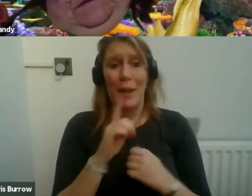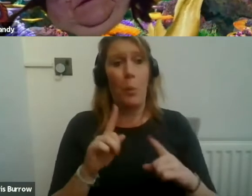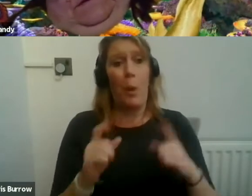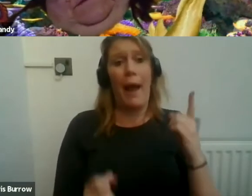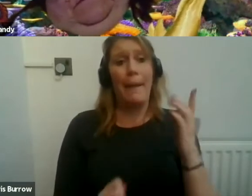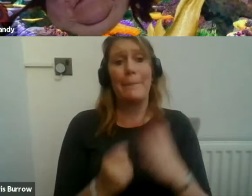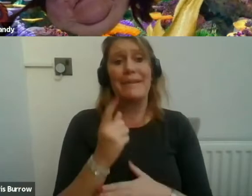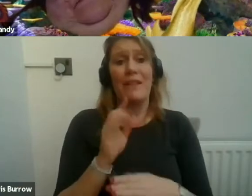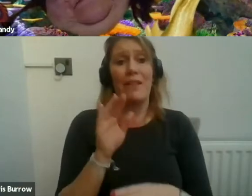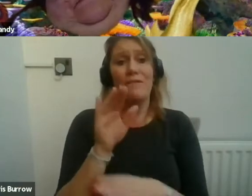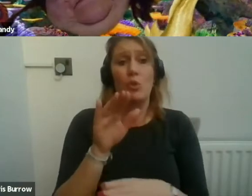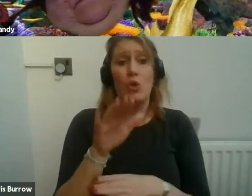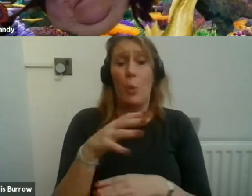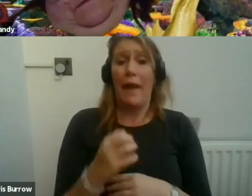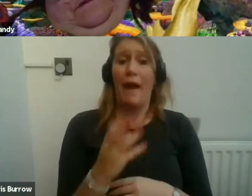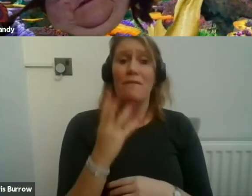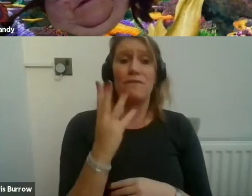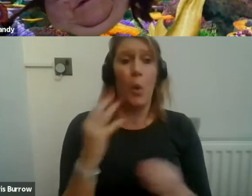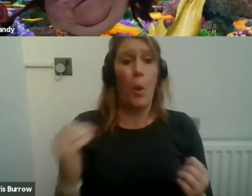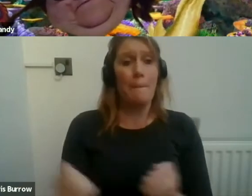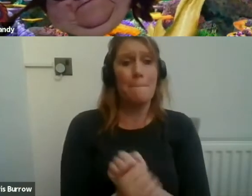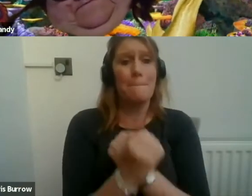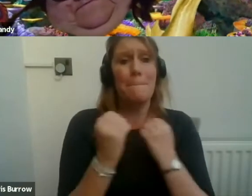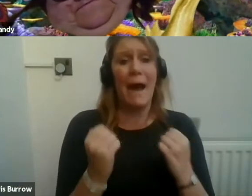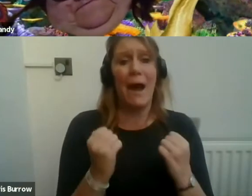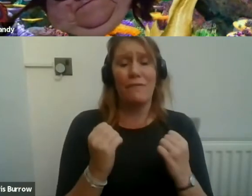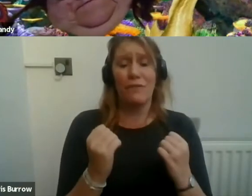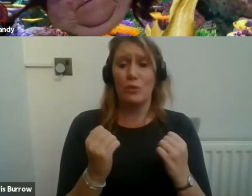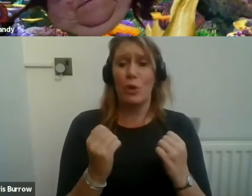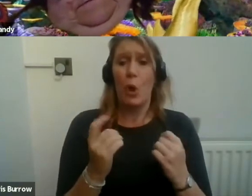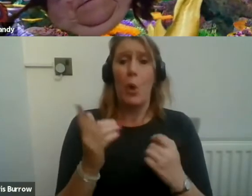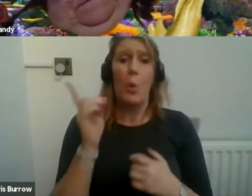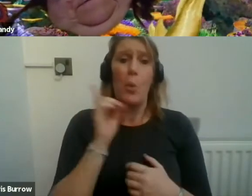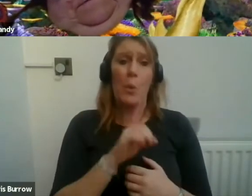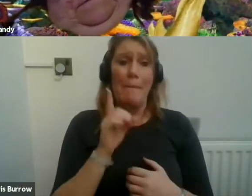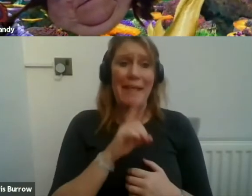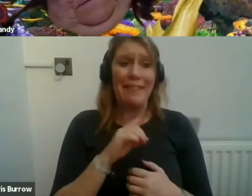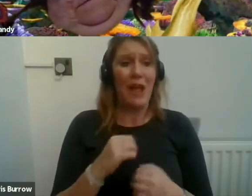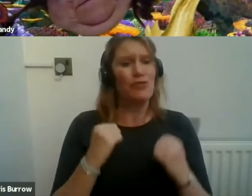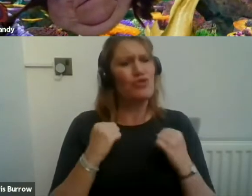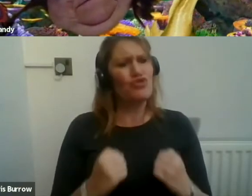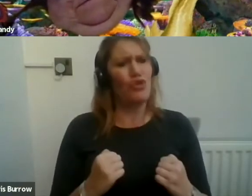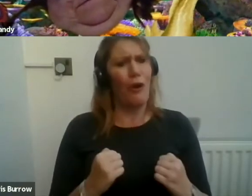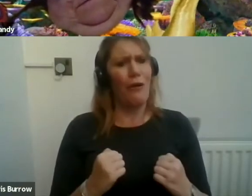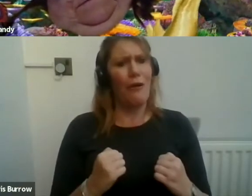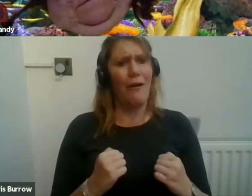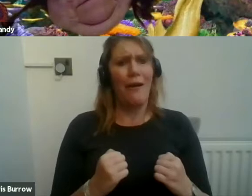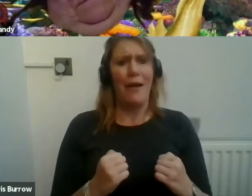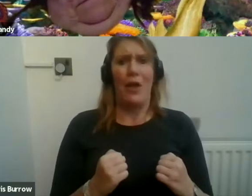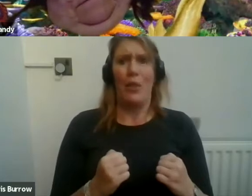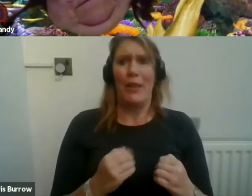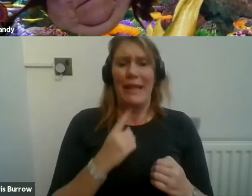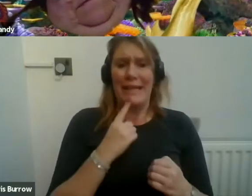we've got four powerful strong women telling stories and being alive and being